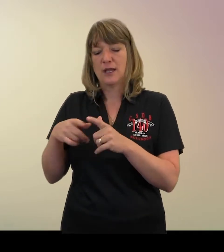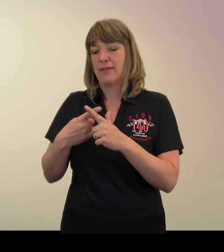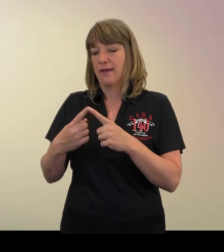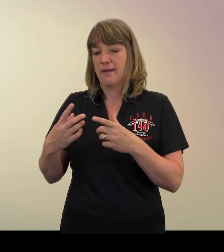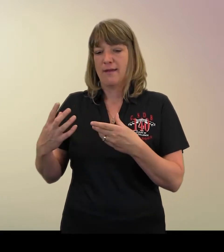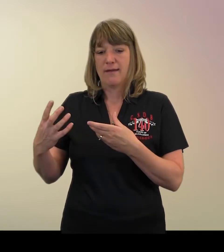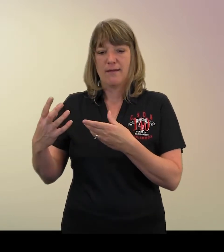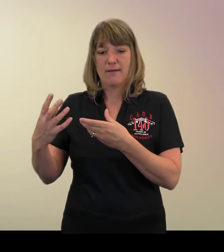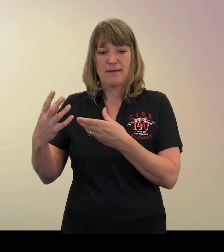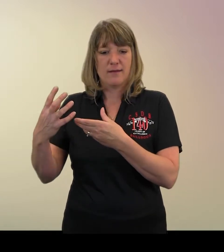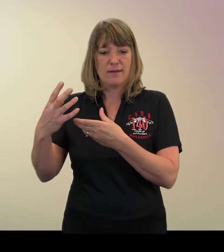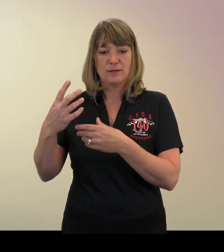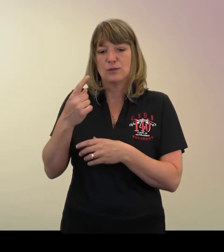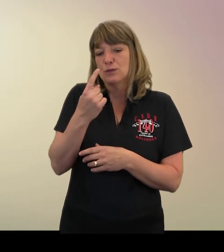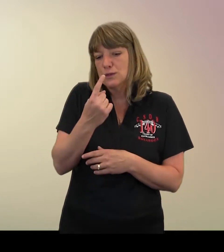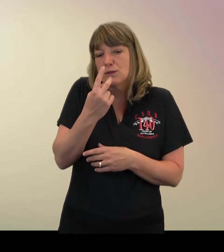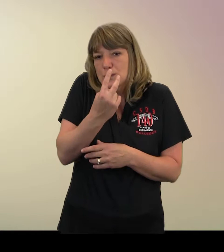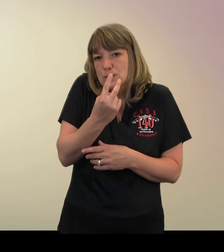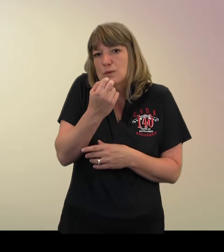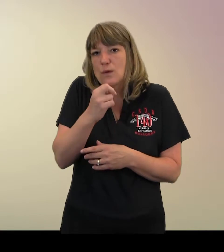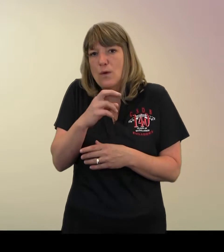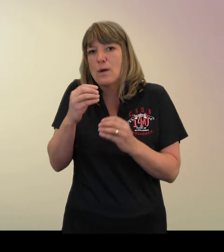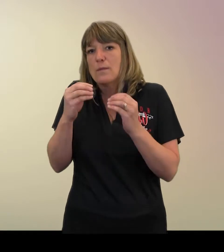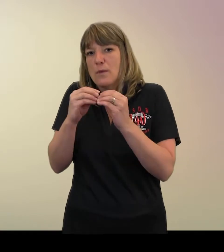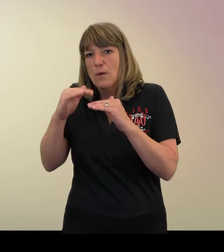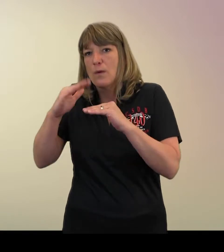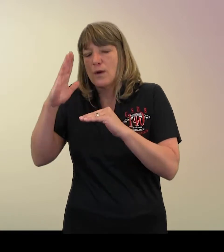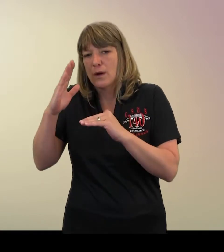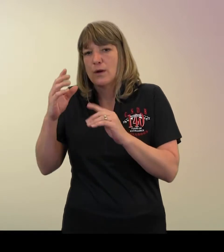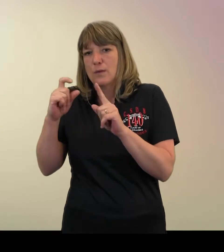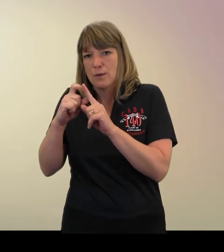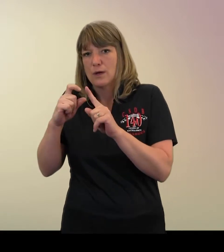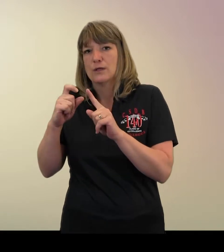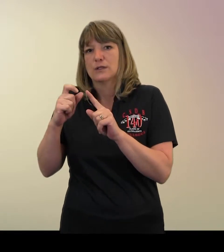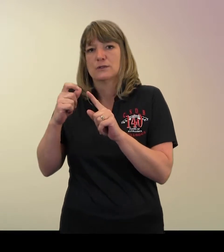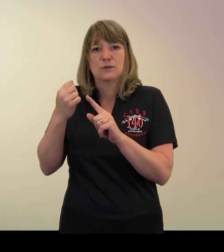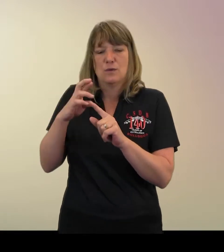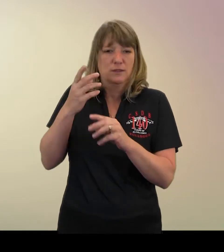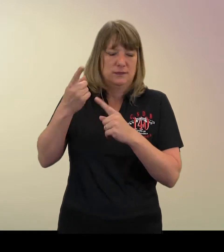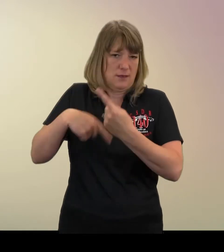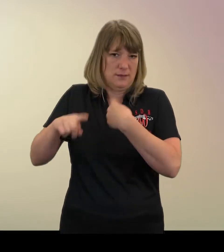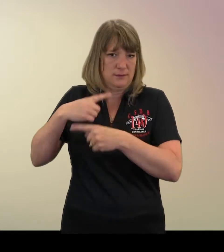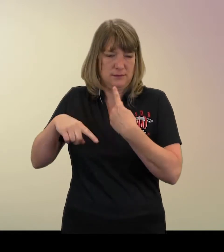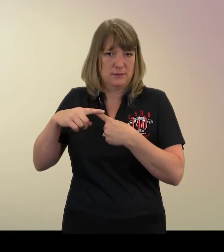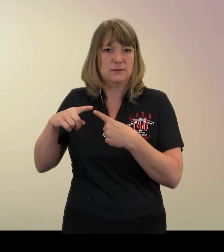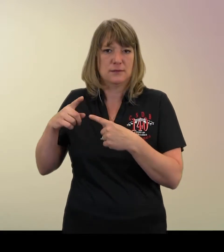combining two or more words or signs.